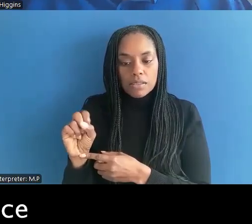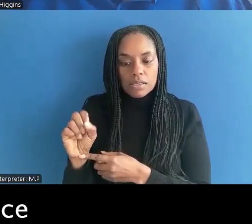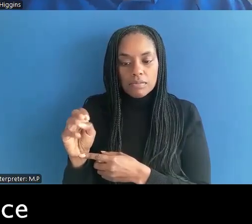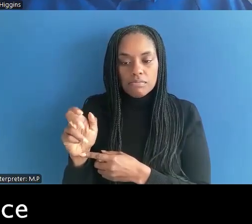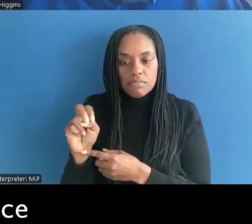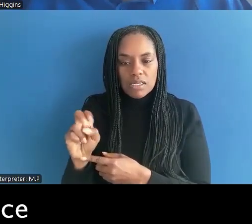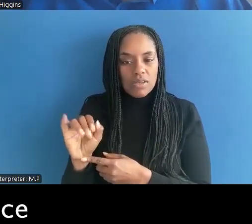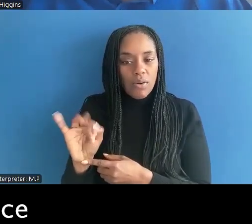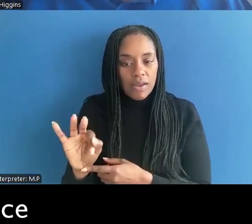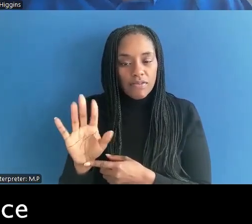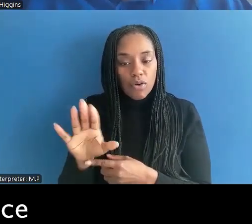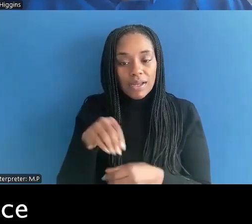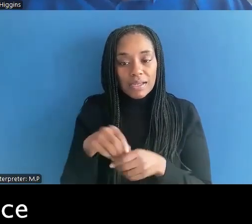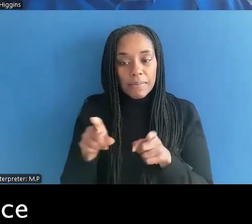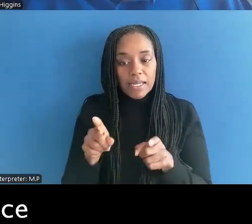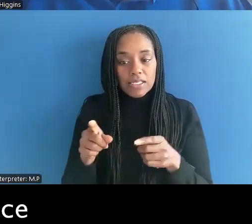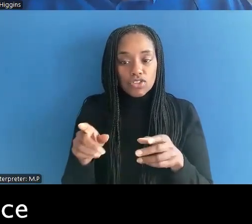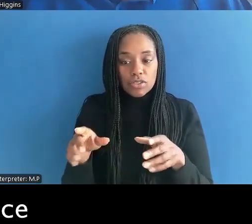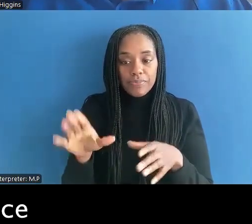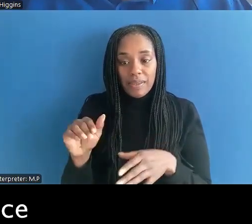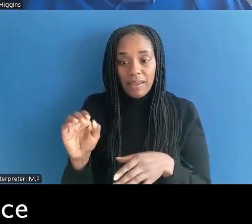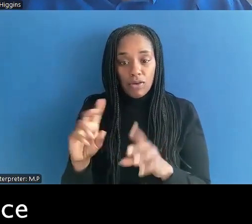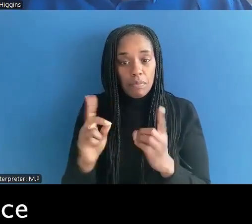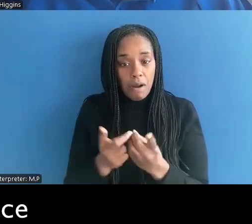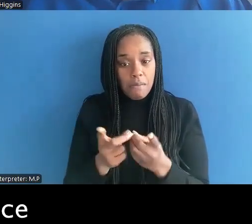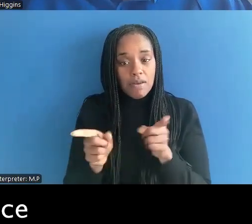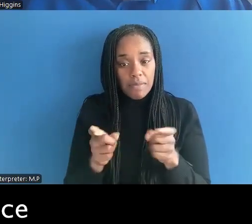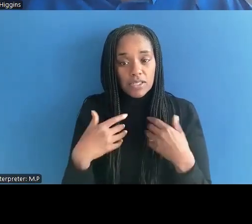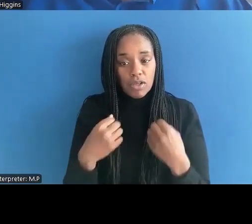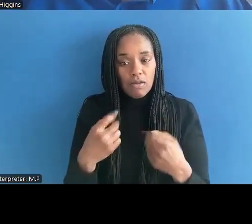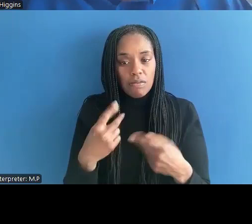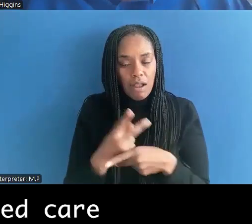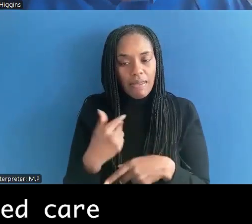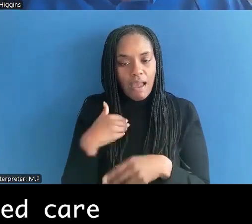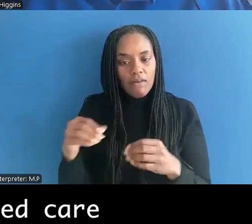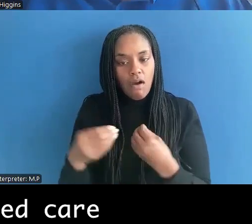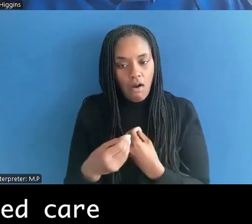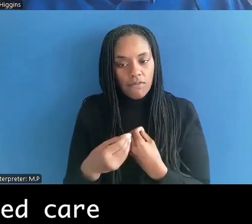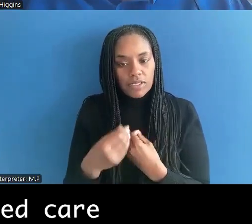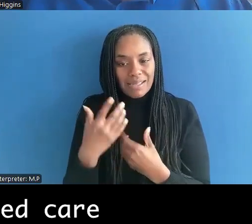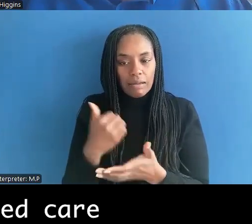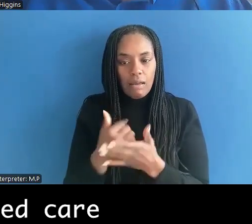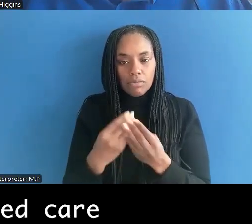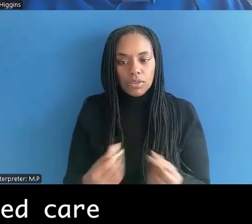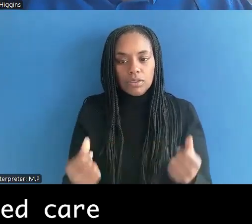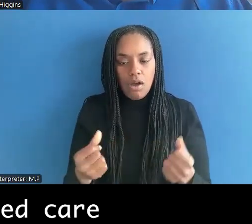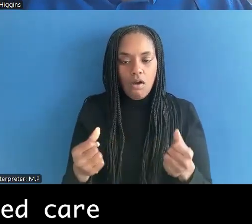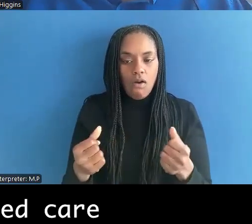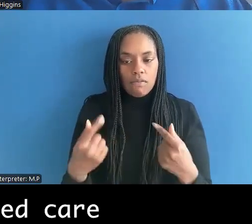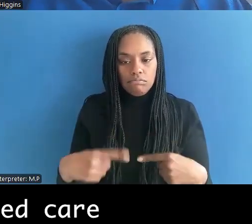Care, has an ombudsman office that can help resolve disputes. With your Managed Medi-Cal Managed Care provider.